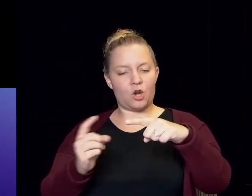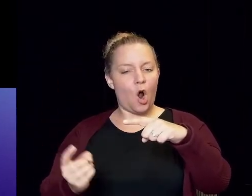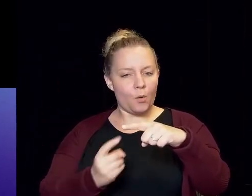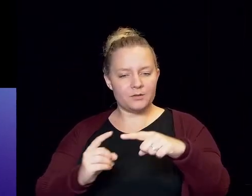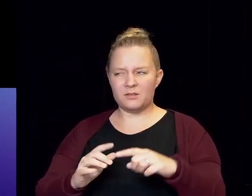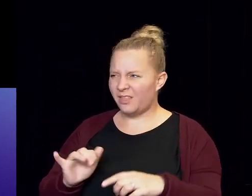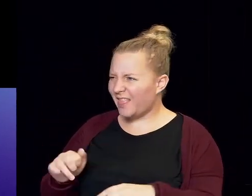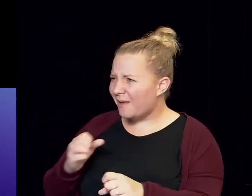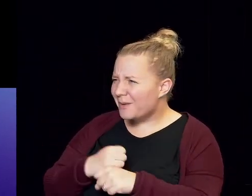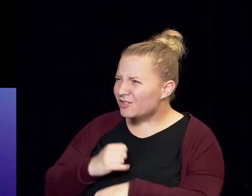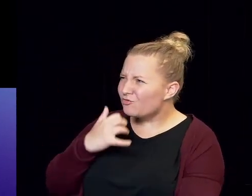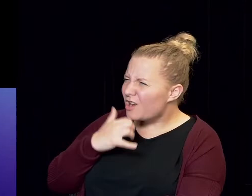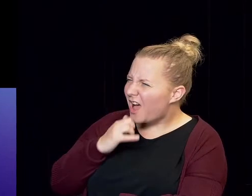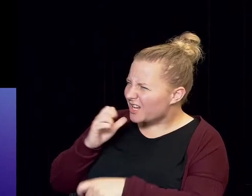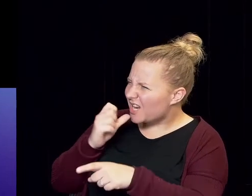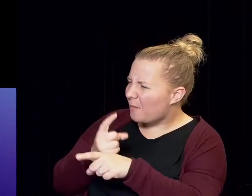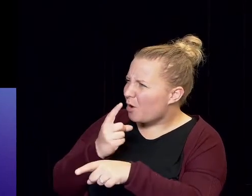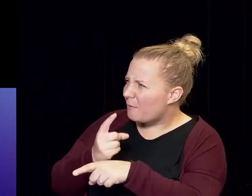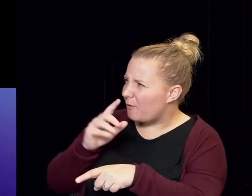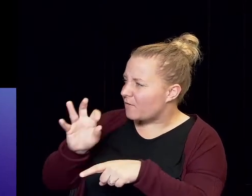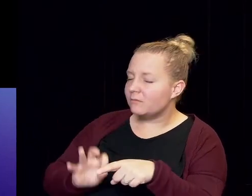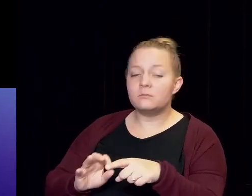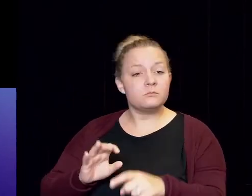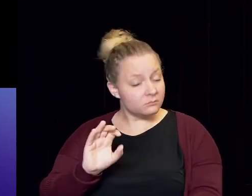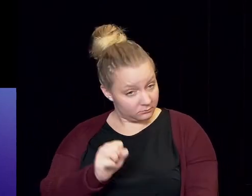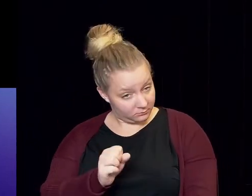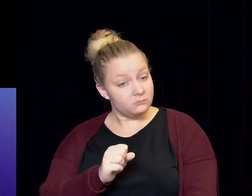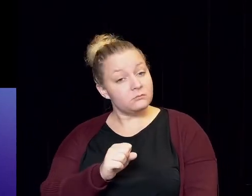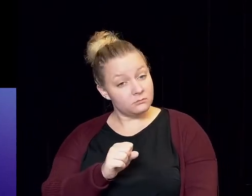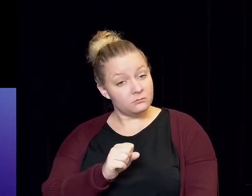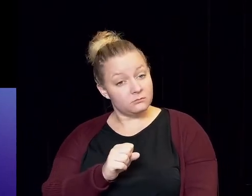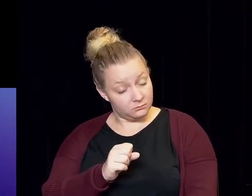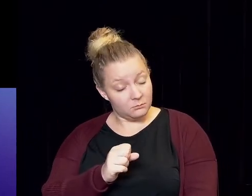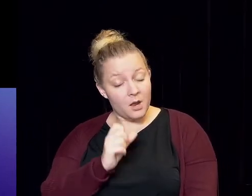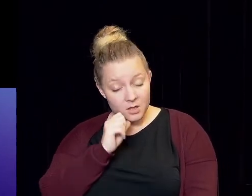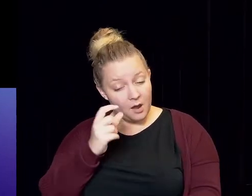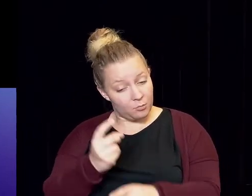it wrong! that makes an improper fraction! And I say yes! it does! An improper fraction means it's more